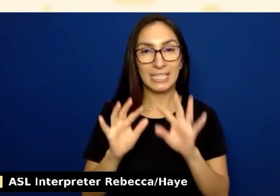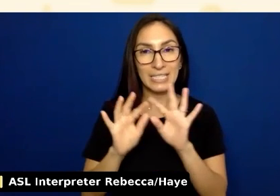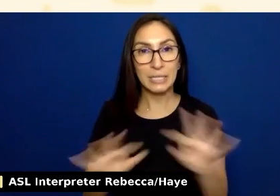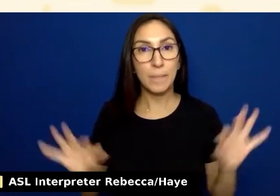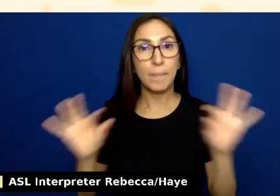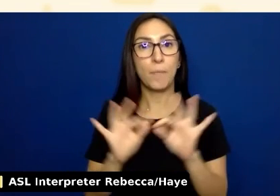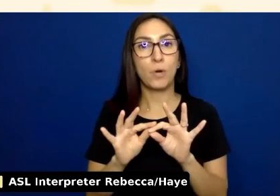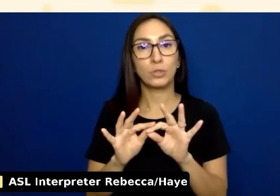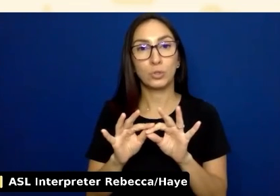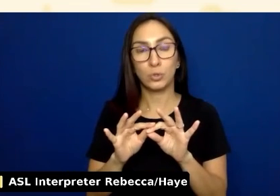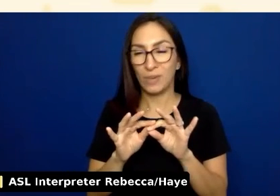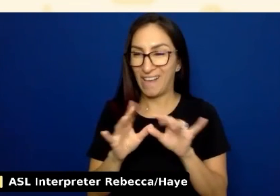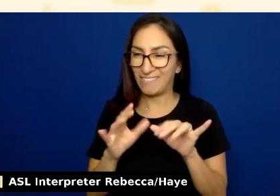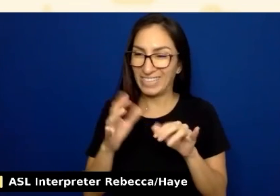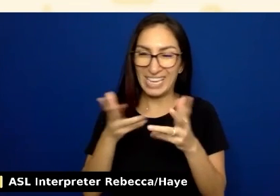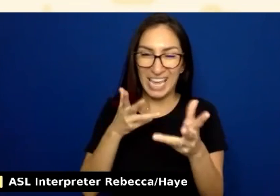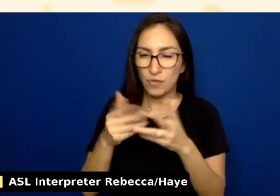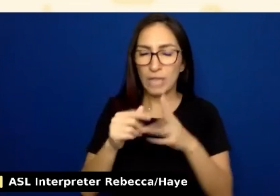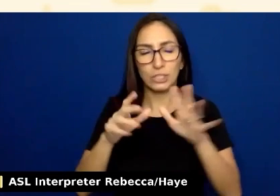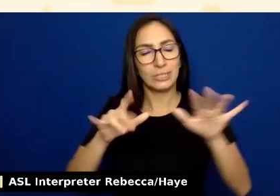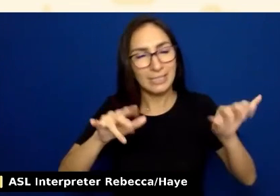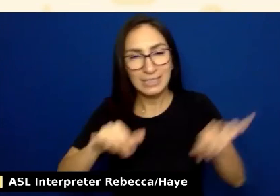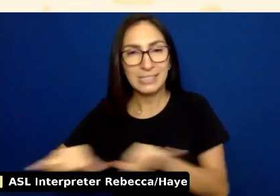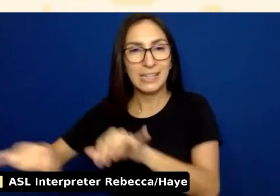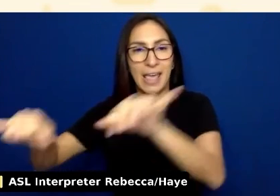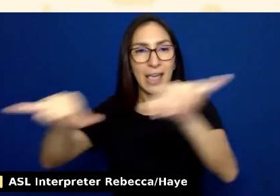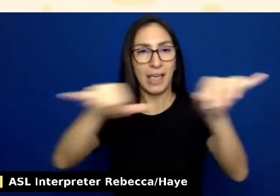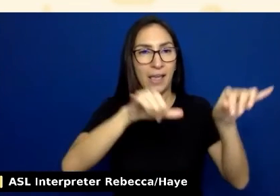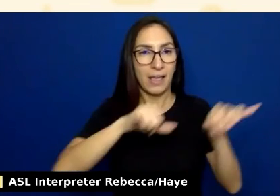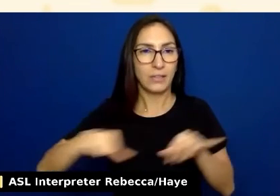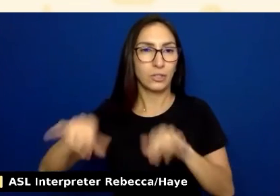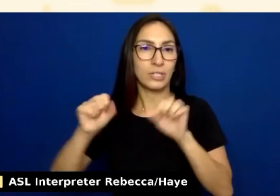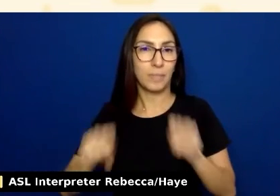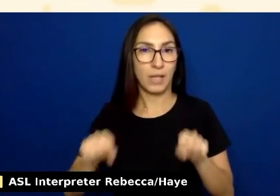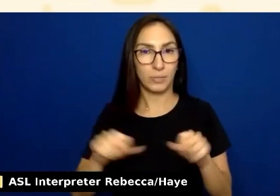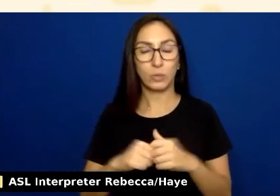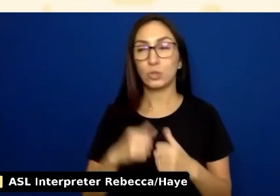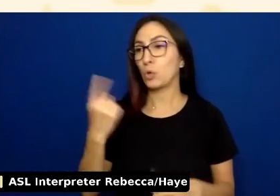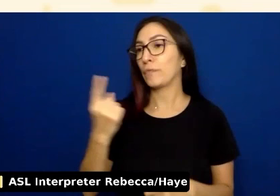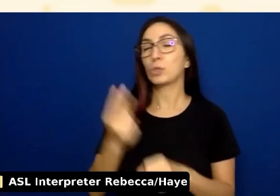as standard as possible, so that users are familiarized with that.